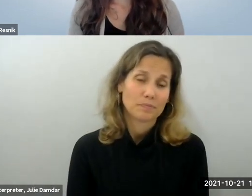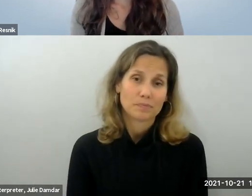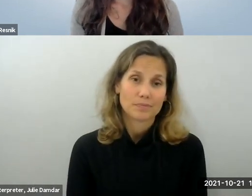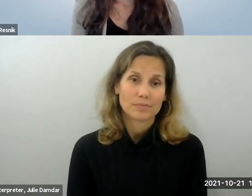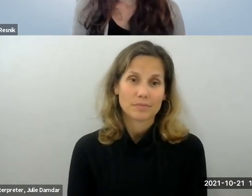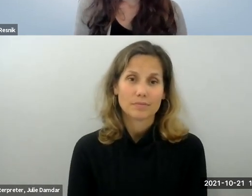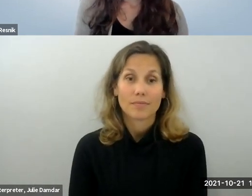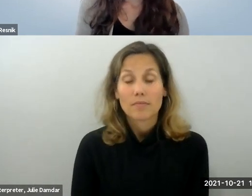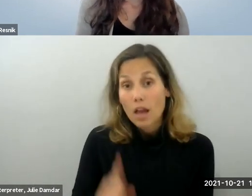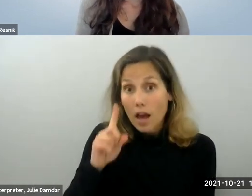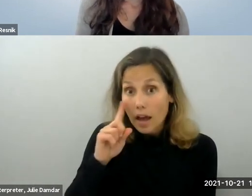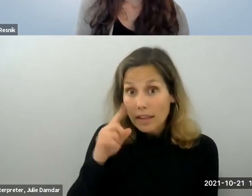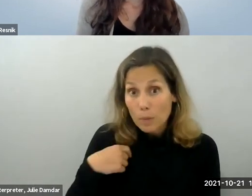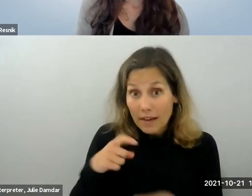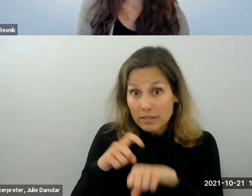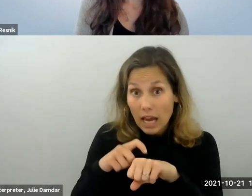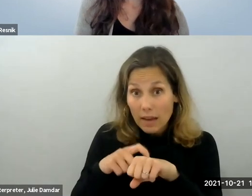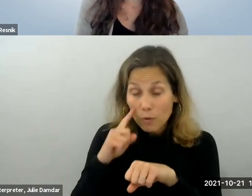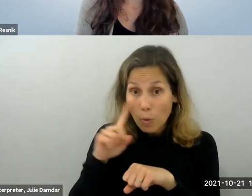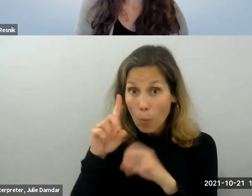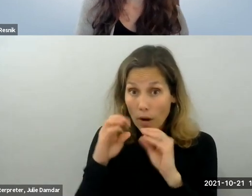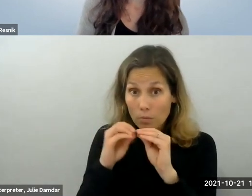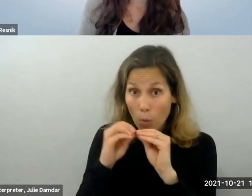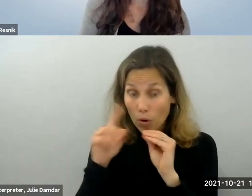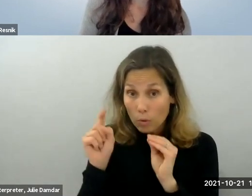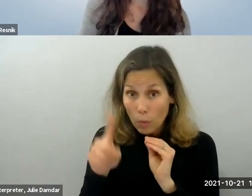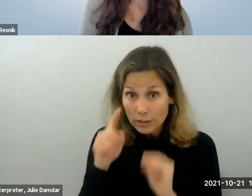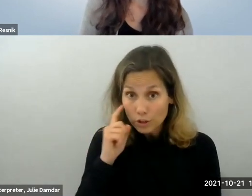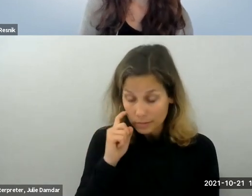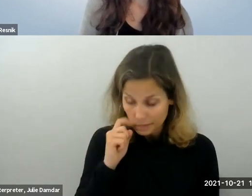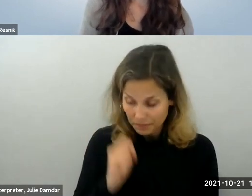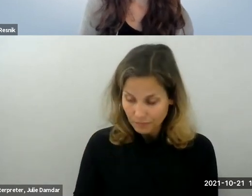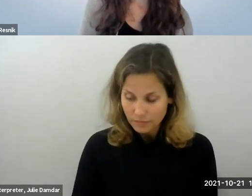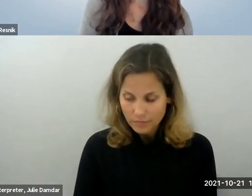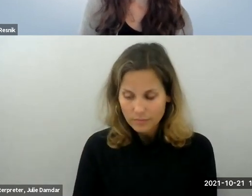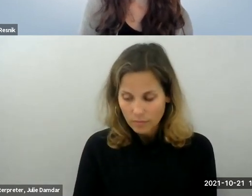Heidi Brown (she/her): I think we have time for one more question and. Heidi Brown (she/her): The what.